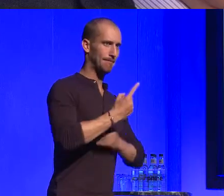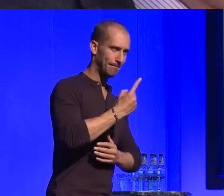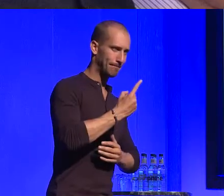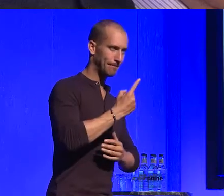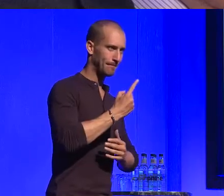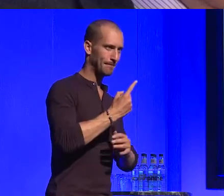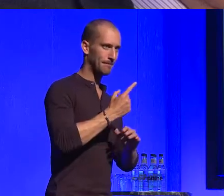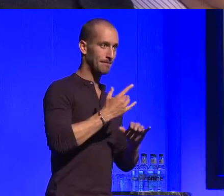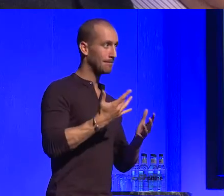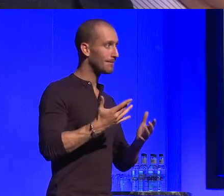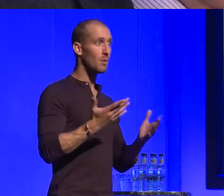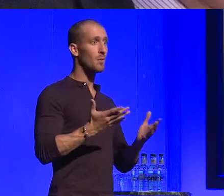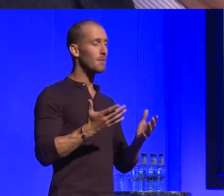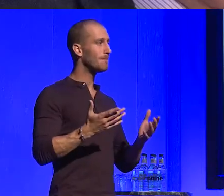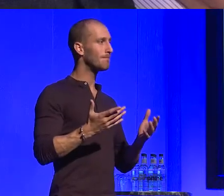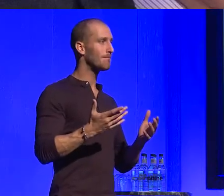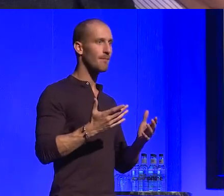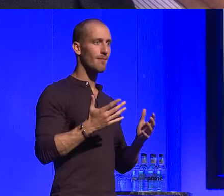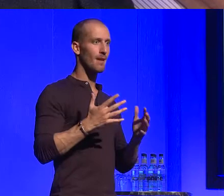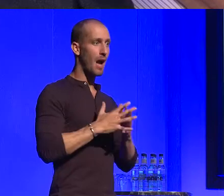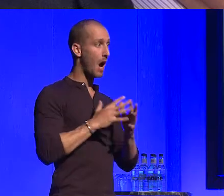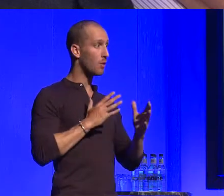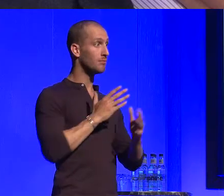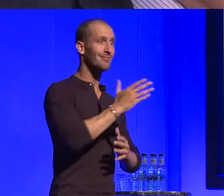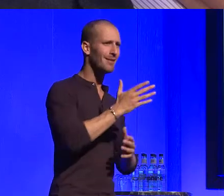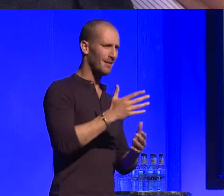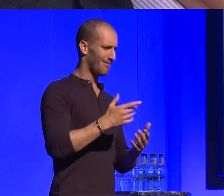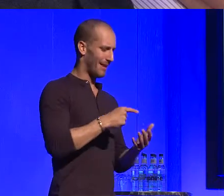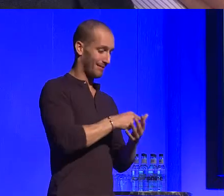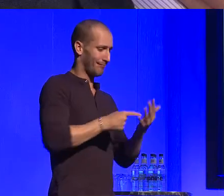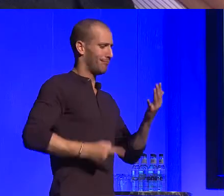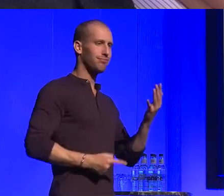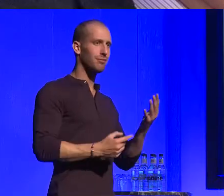And these things do not only happen between Monday morning and Friday afternoon.